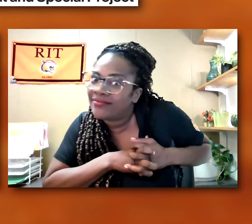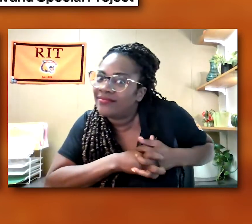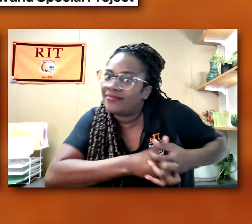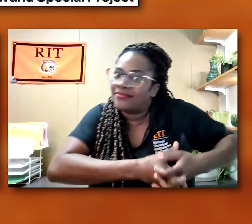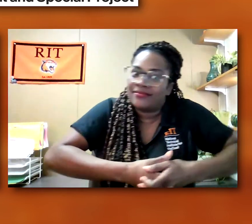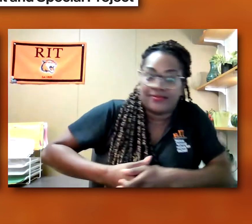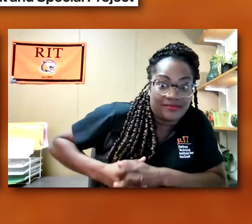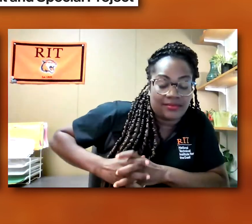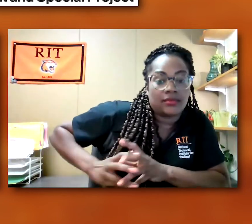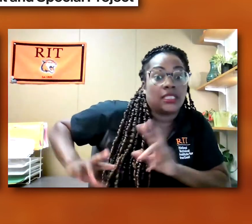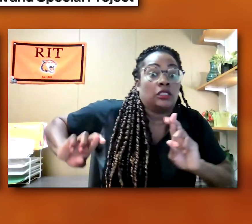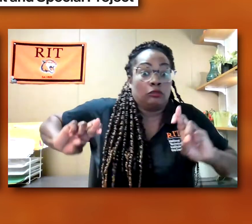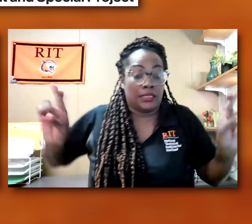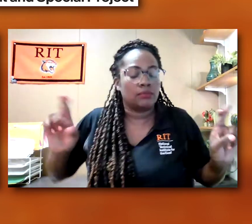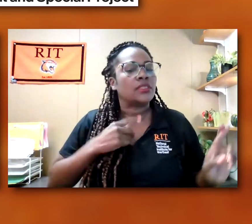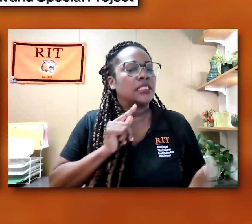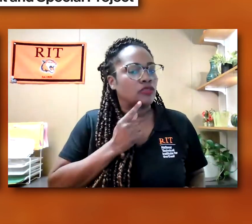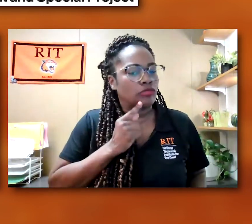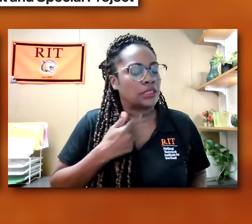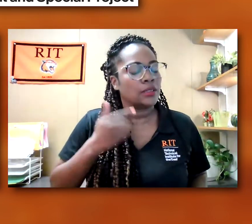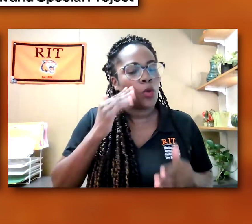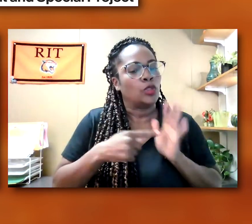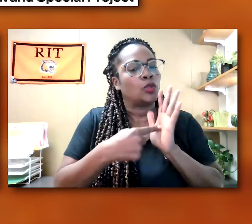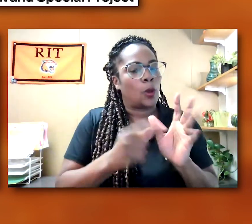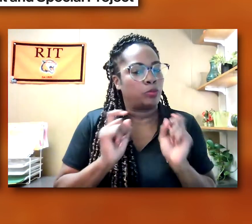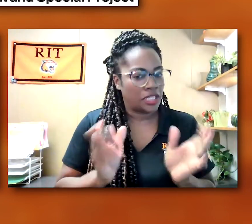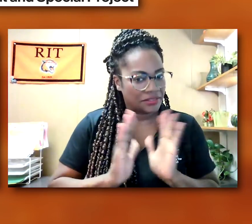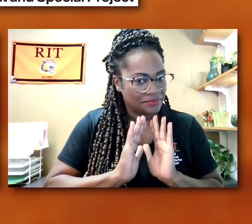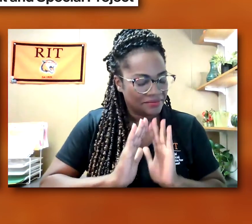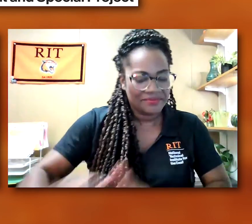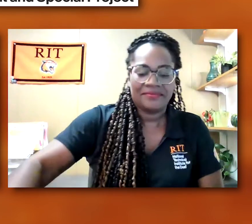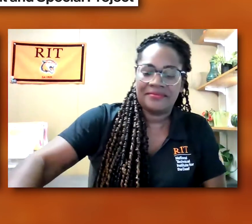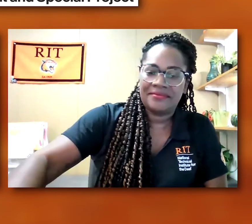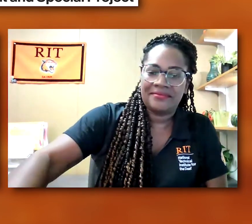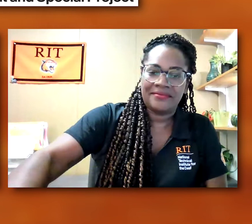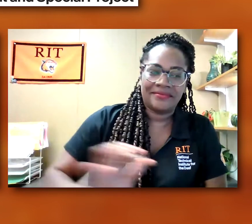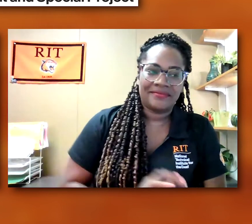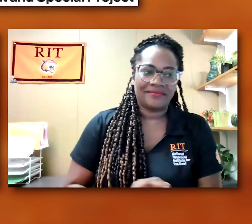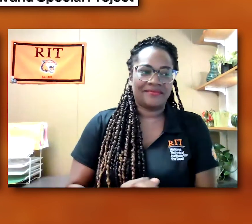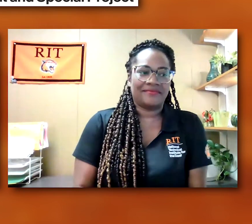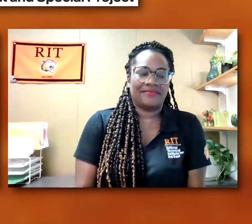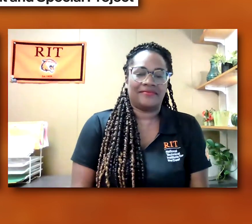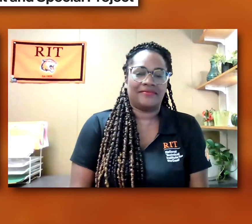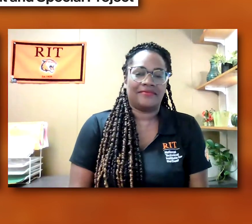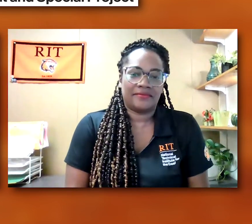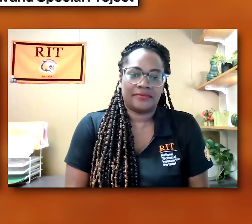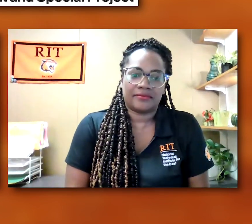Just want to make sure you guys get motivated for the competition. I am serious. I will show you what the prizes are.